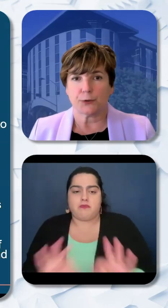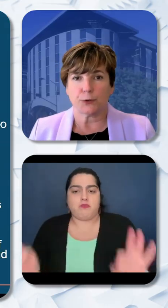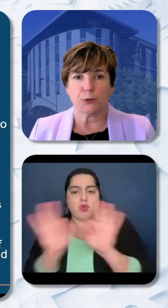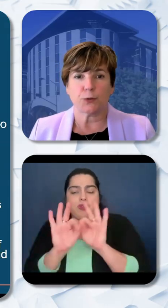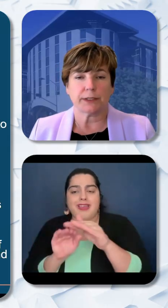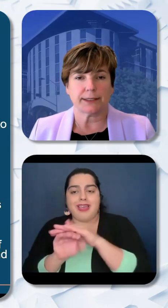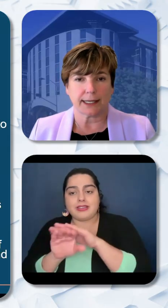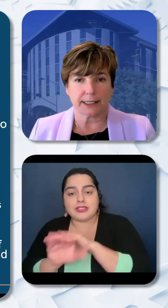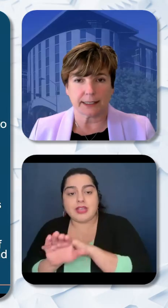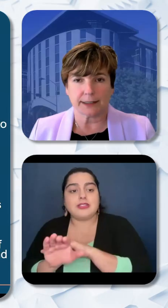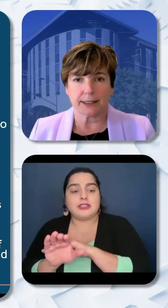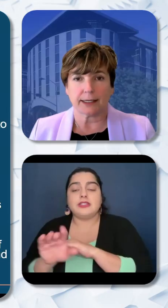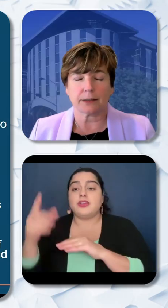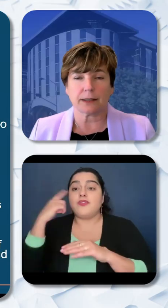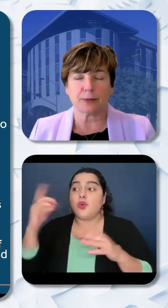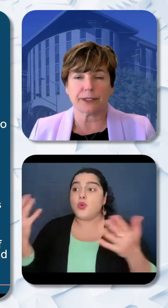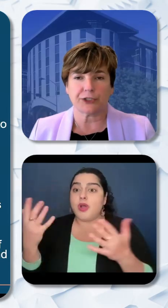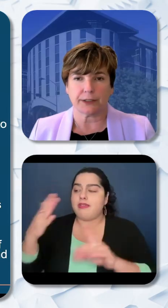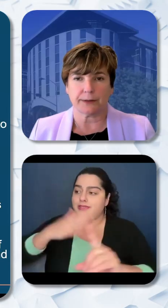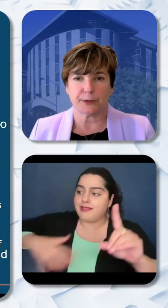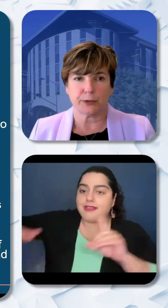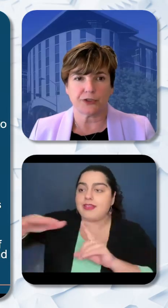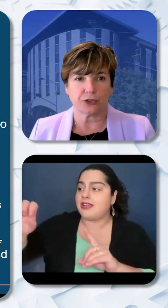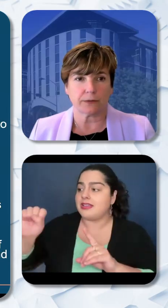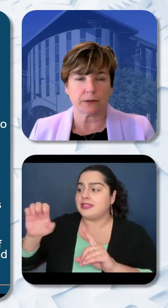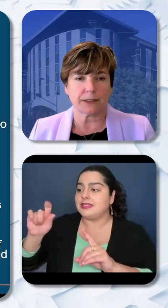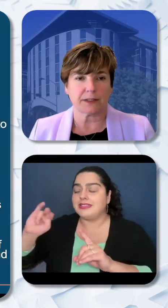to settings and collaboration between general and